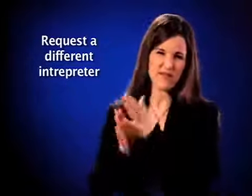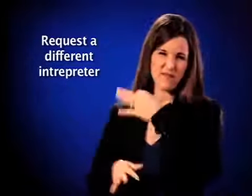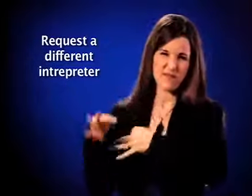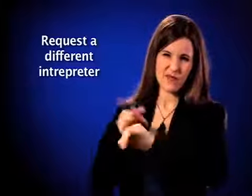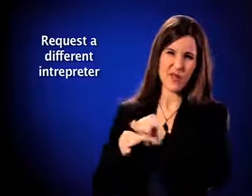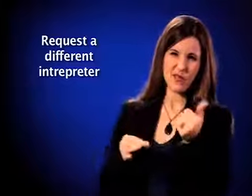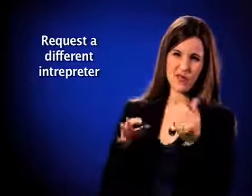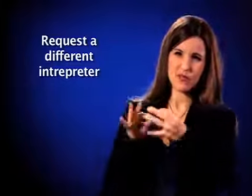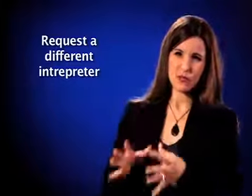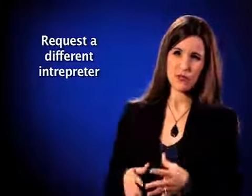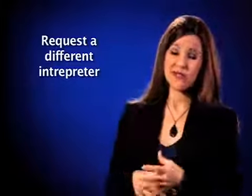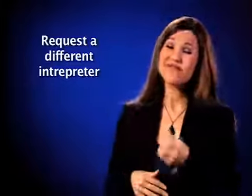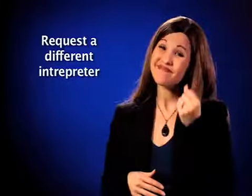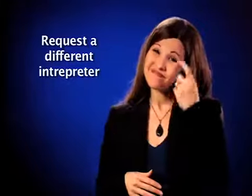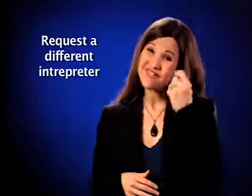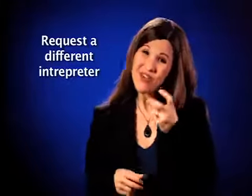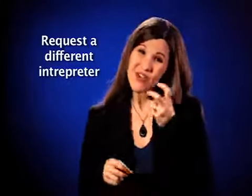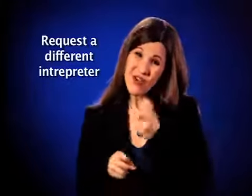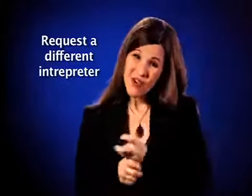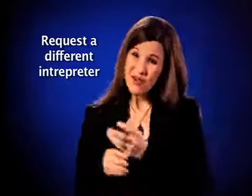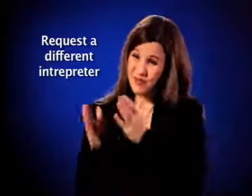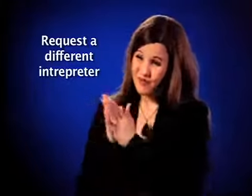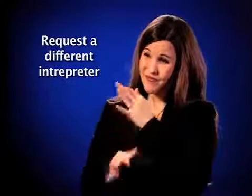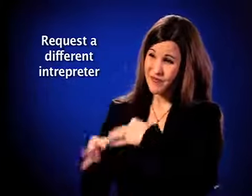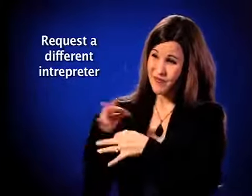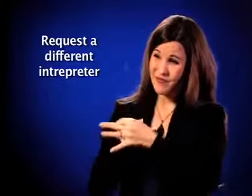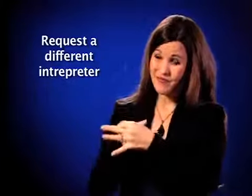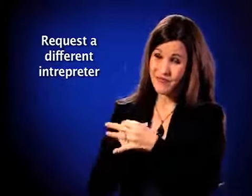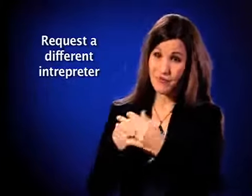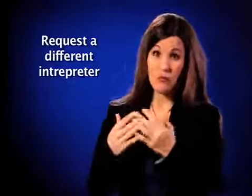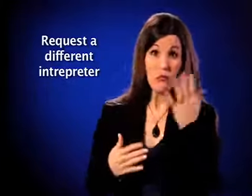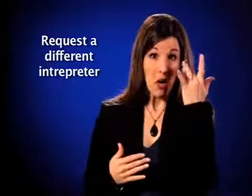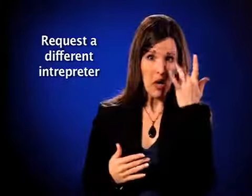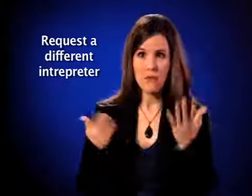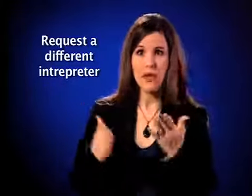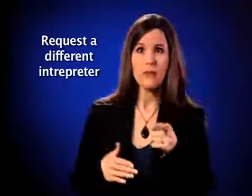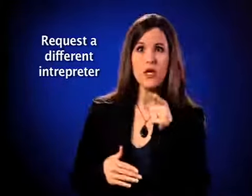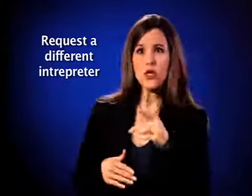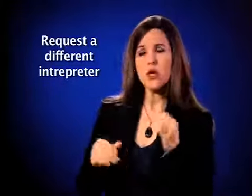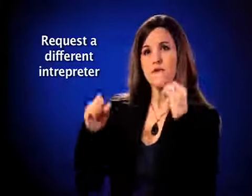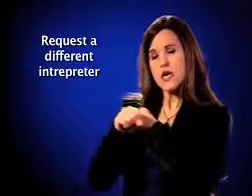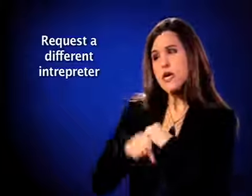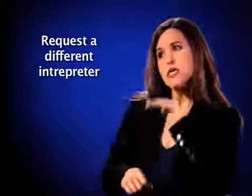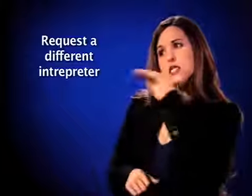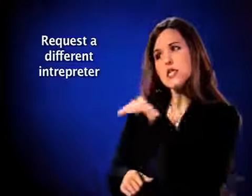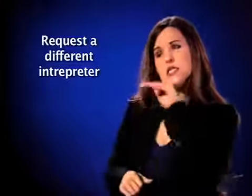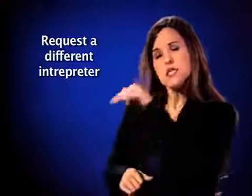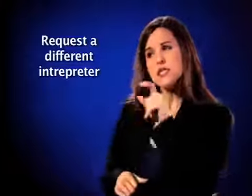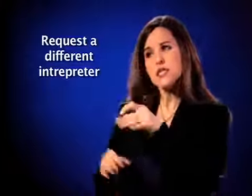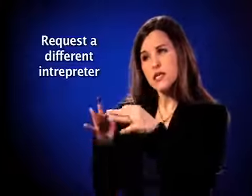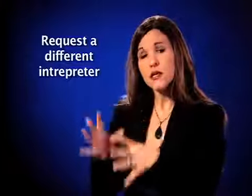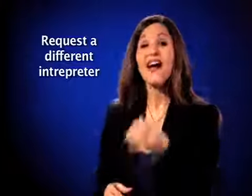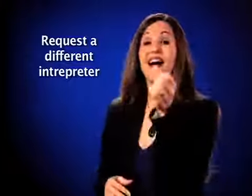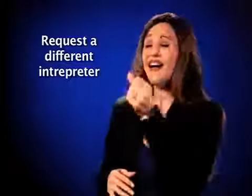This can be difficult to do especially if you've had trouble getting access to an interpreter in the first place